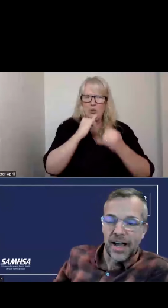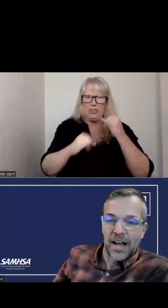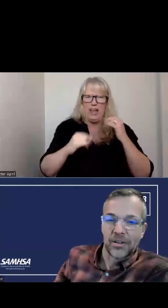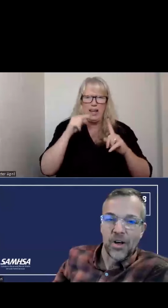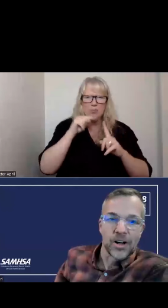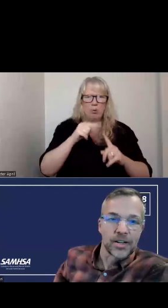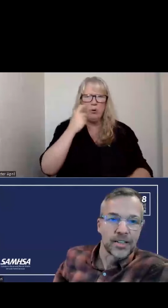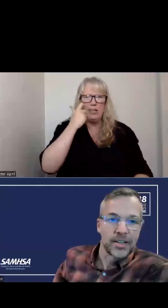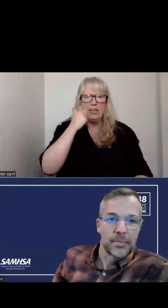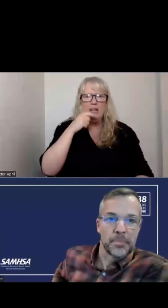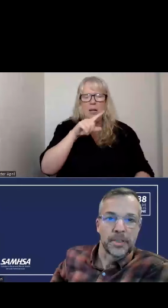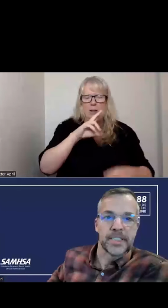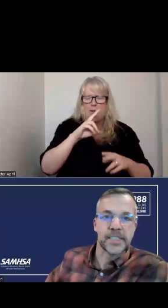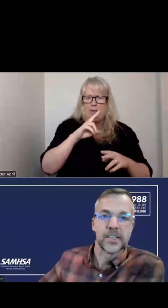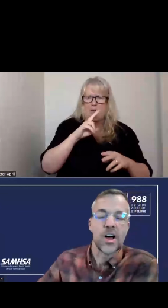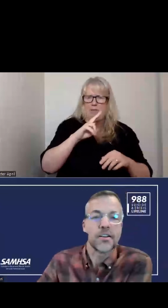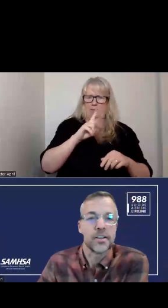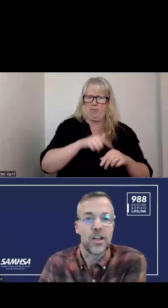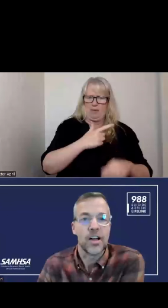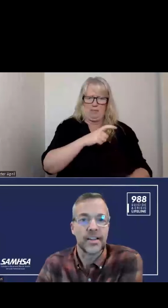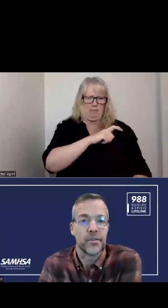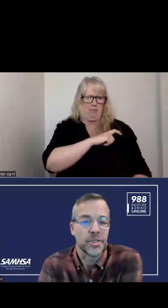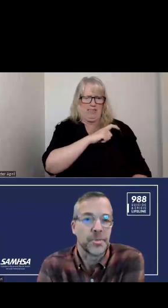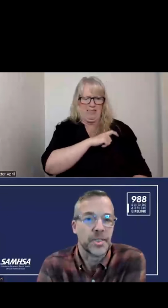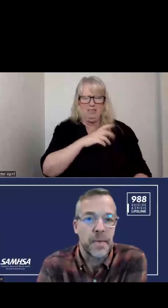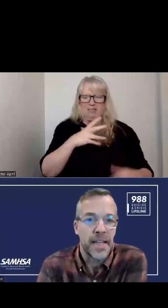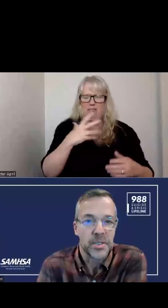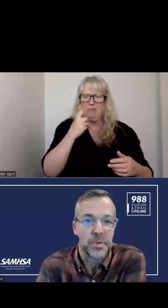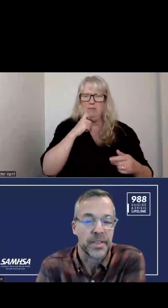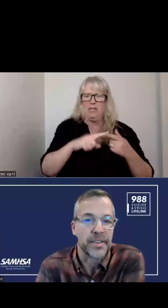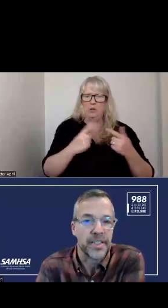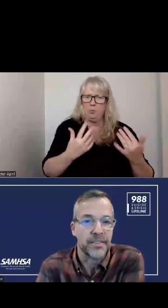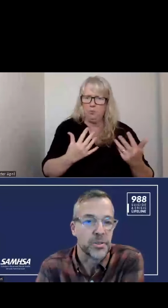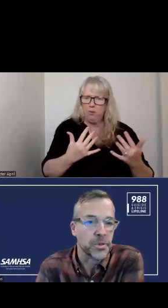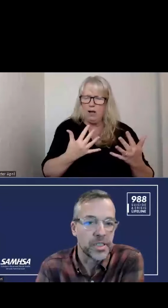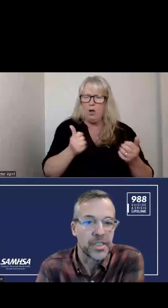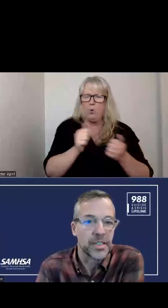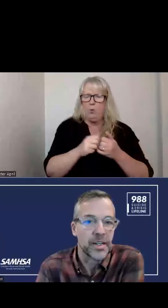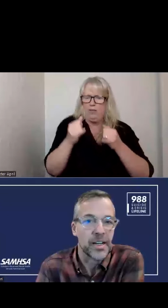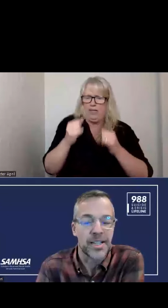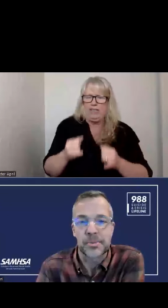HOW LONG LAW ENFORCEMENT SPENDS WITH INDIVIDUALS IN HOSPITAL